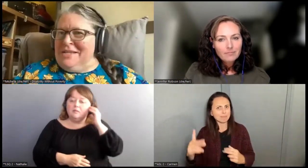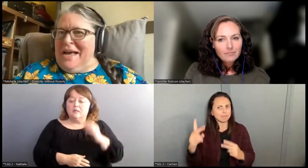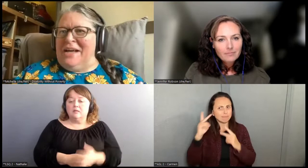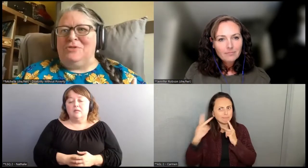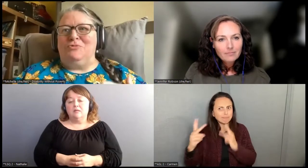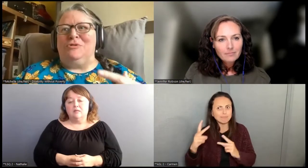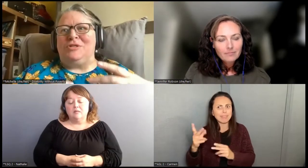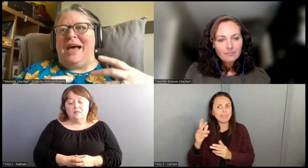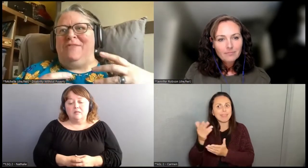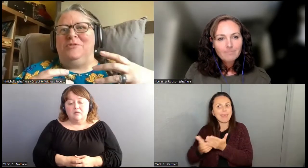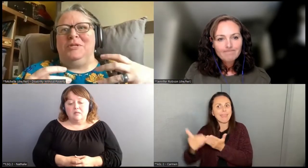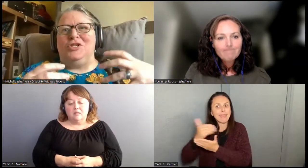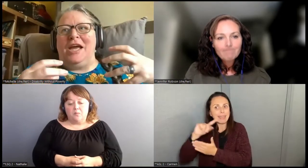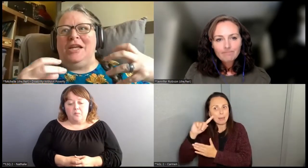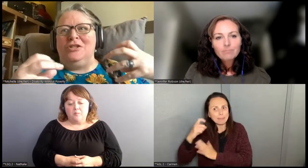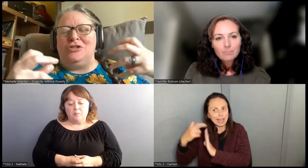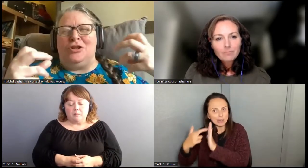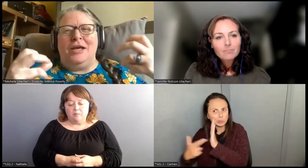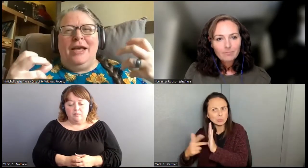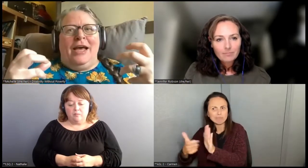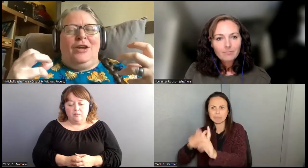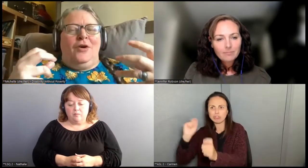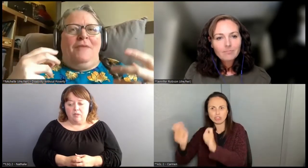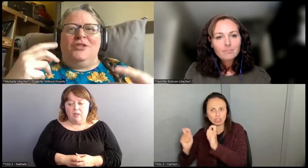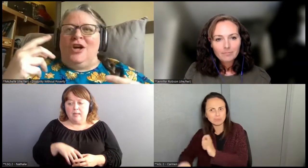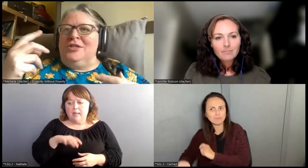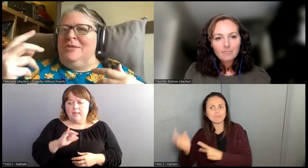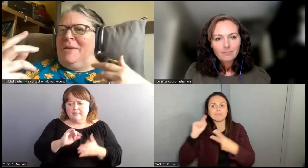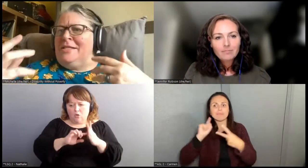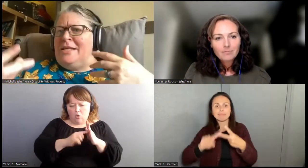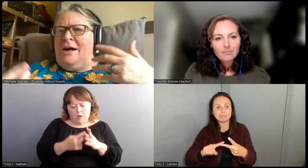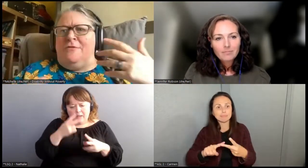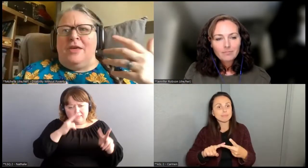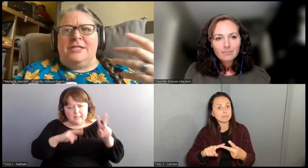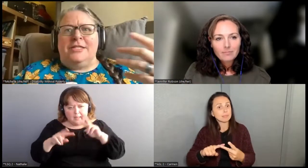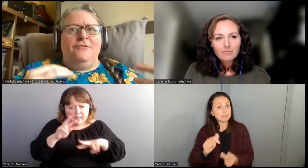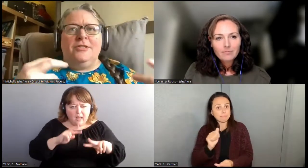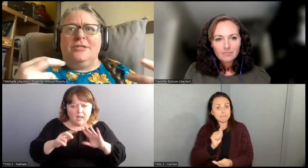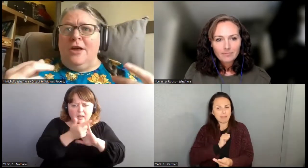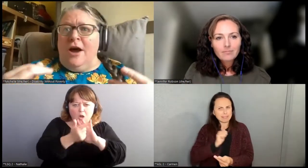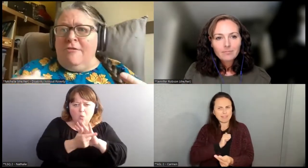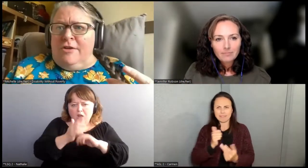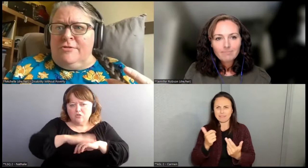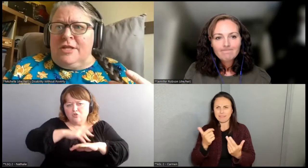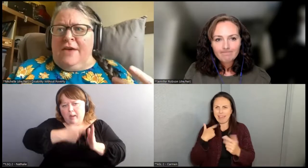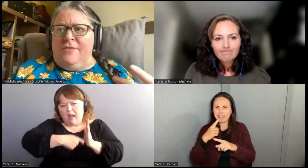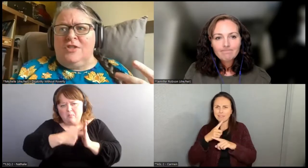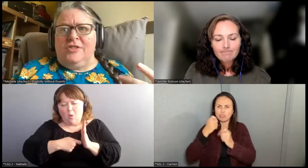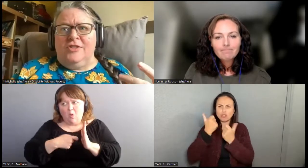TAX RULES THAT HAVE TO BE CHANGED AND I STARTED MYSELF, THERE'S DIFFERENT SCENARIOS I STARTED